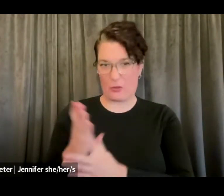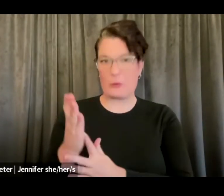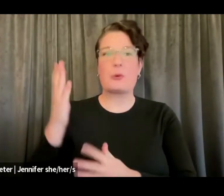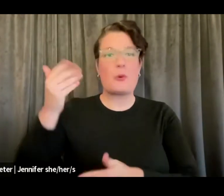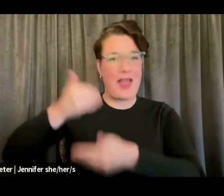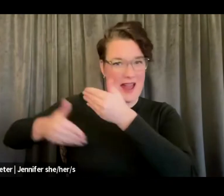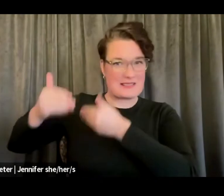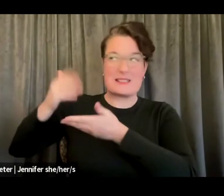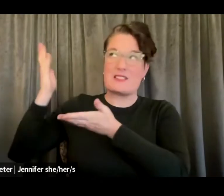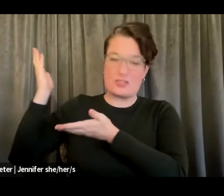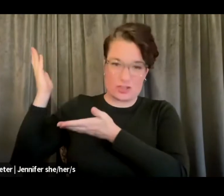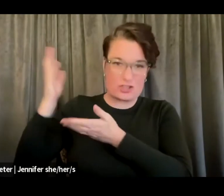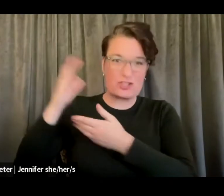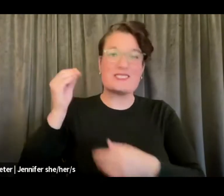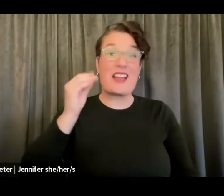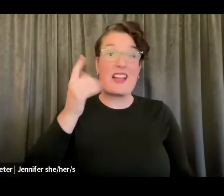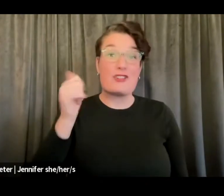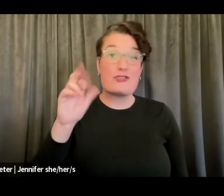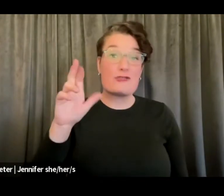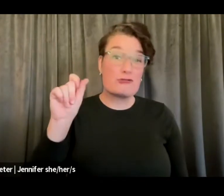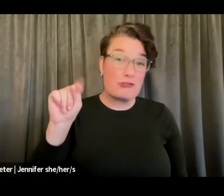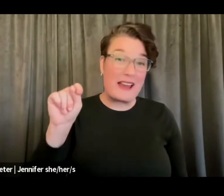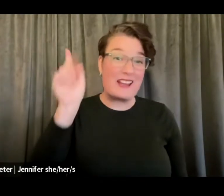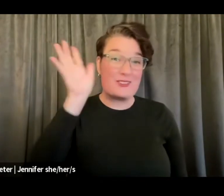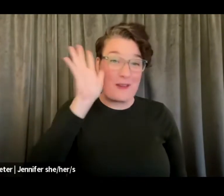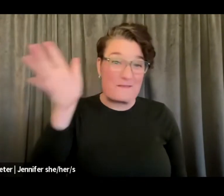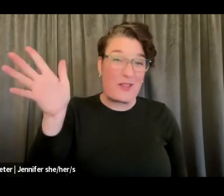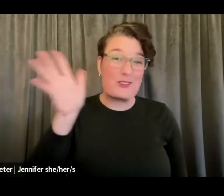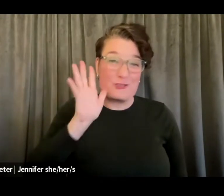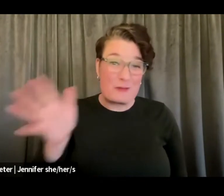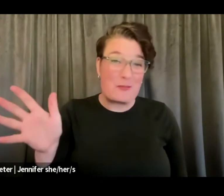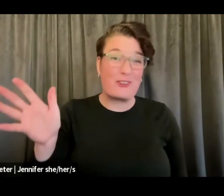ancestors and, and great grandfathers and great grandmothers that were